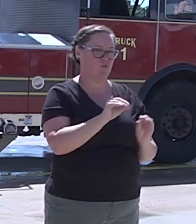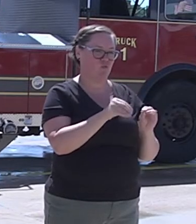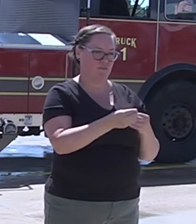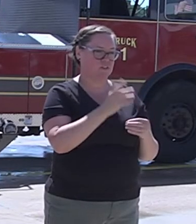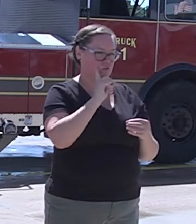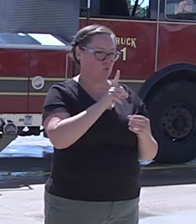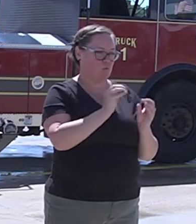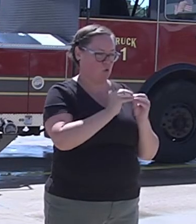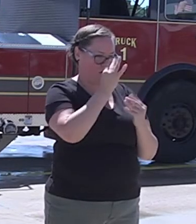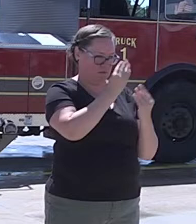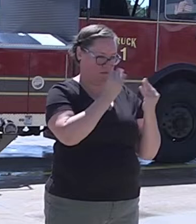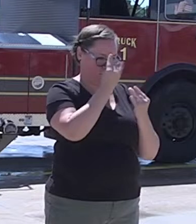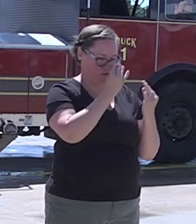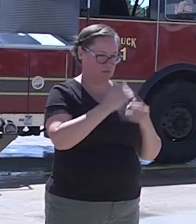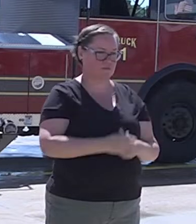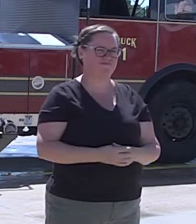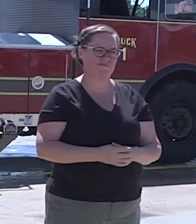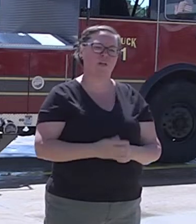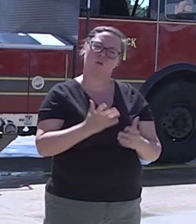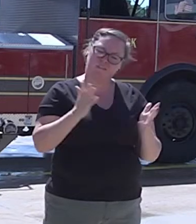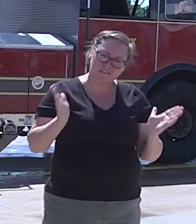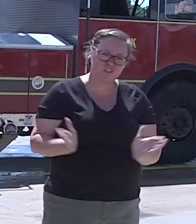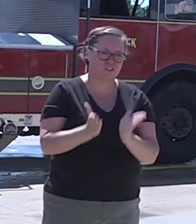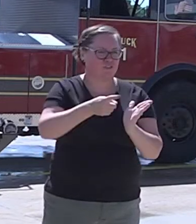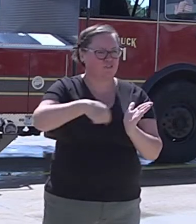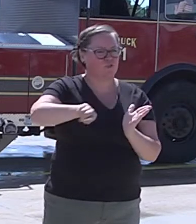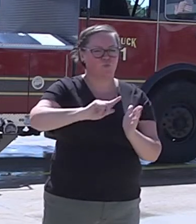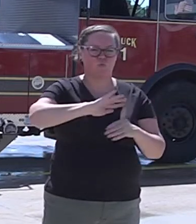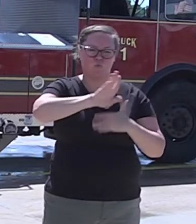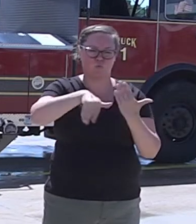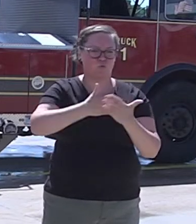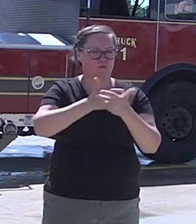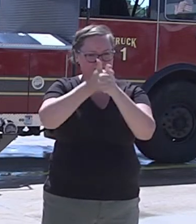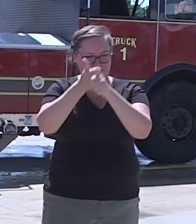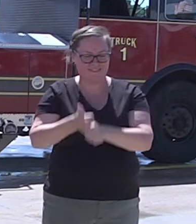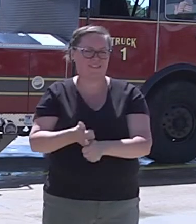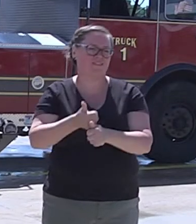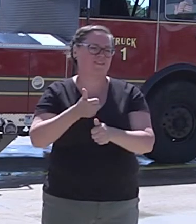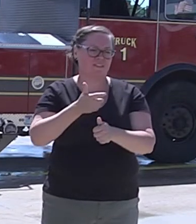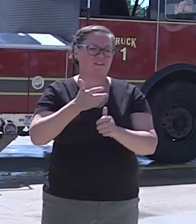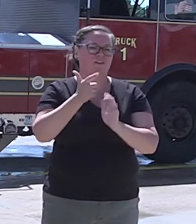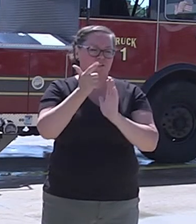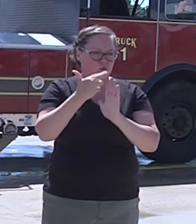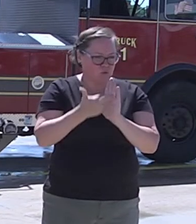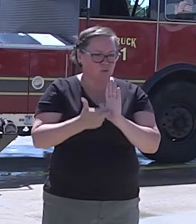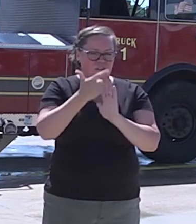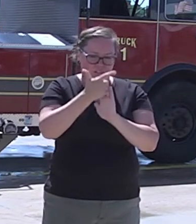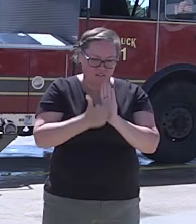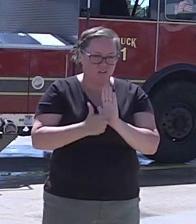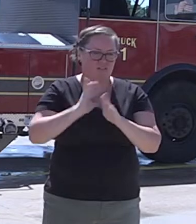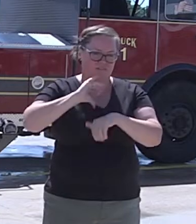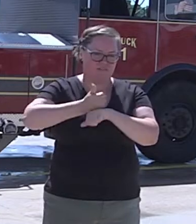safe throughout this fireworks season and follow all established statutes and ordinances we will be